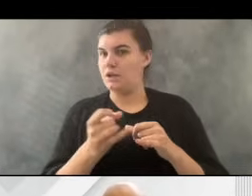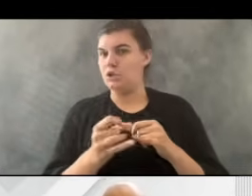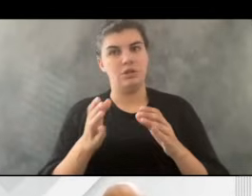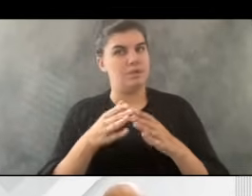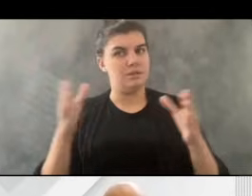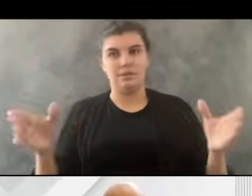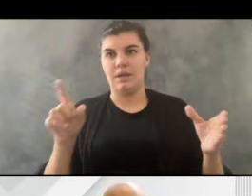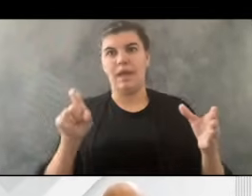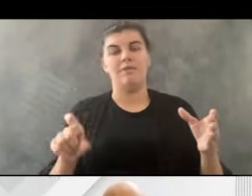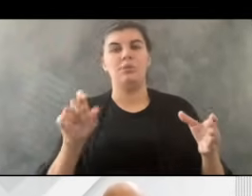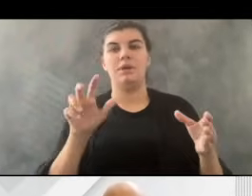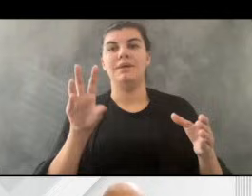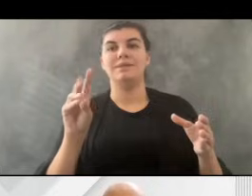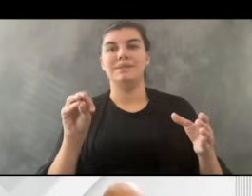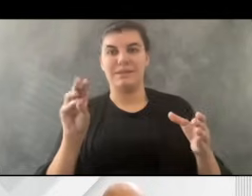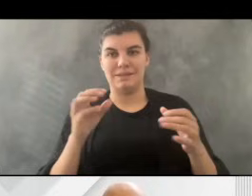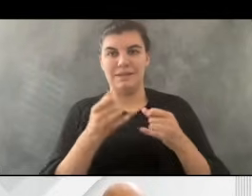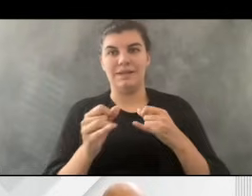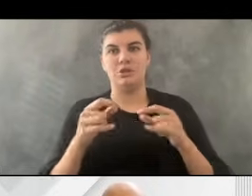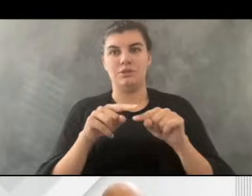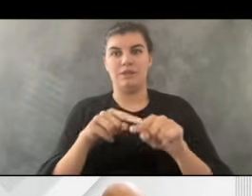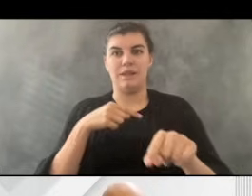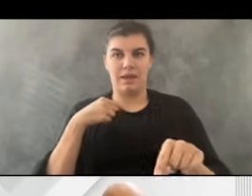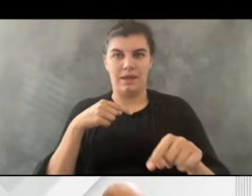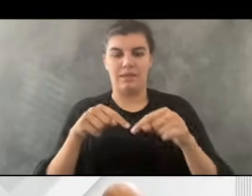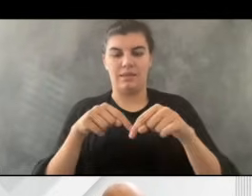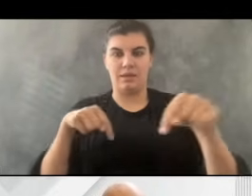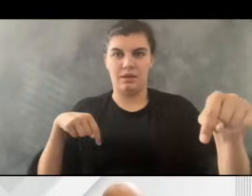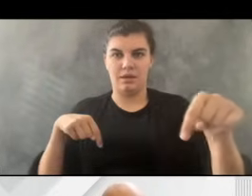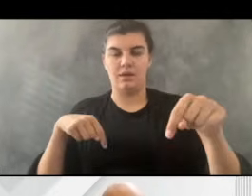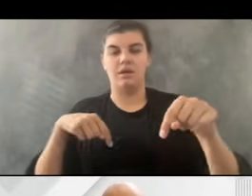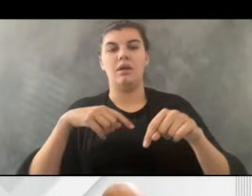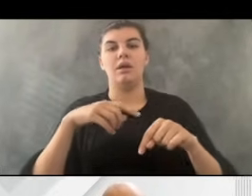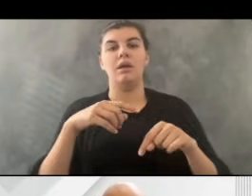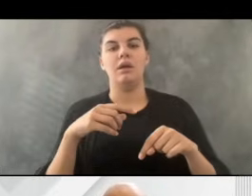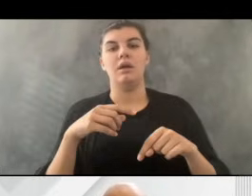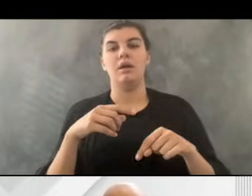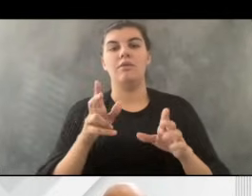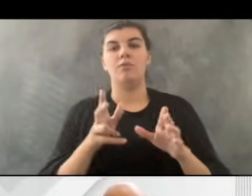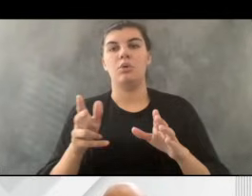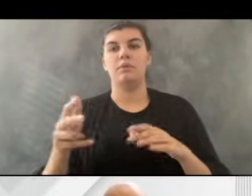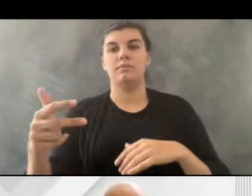inches in length to allow for maneuvering in a parallel parking orientation for the